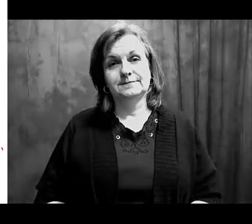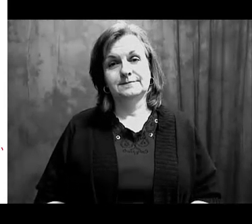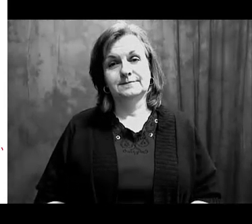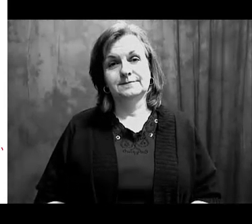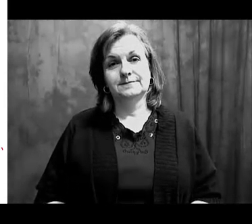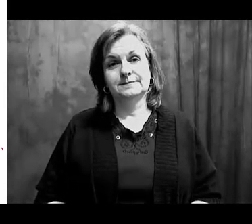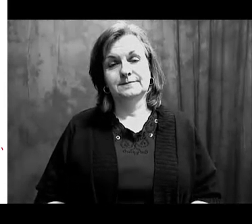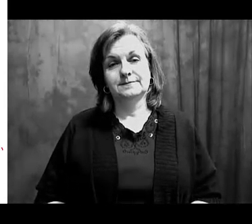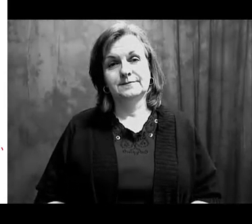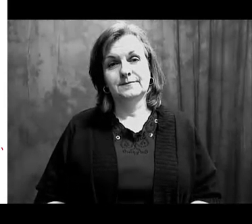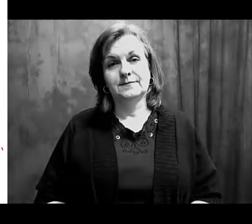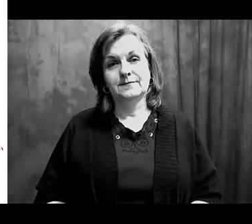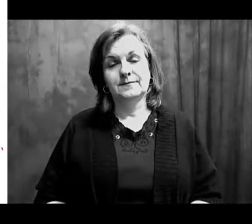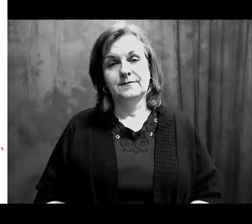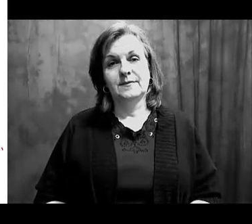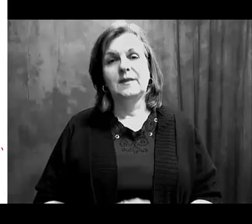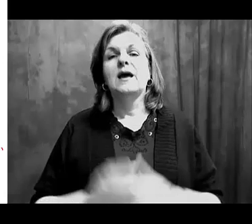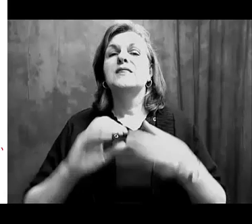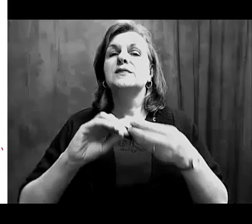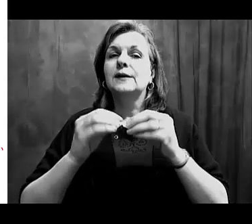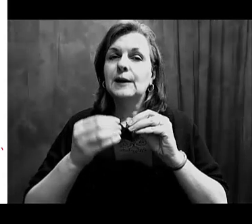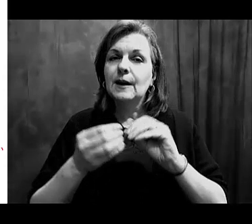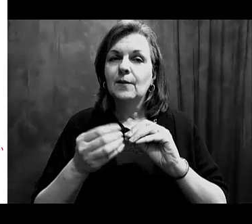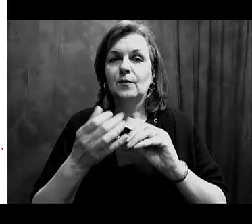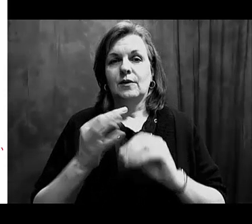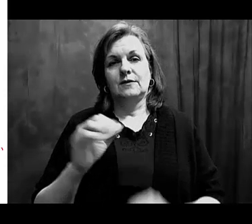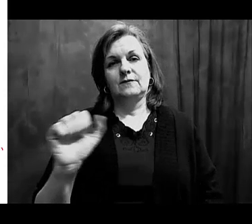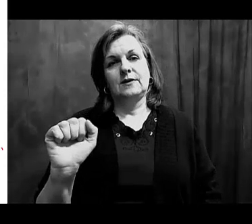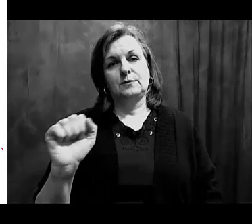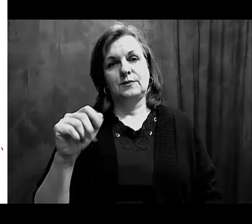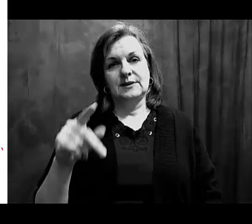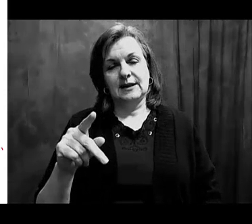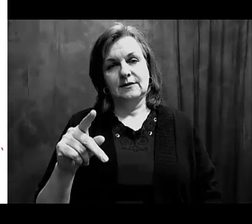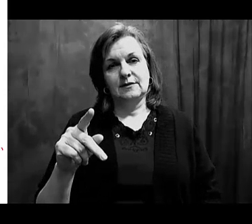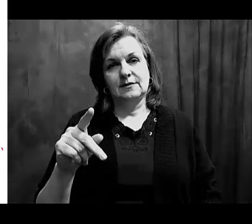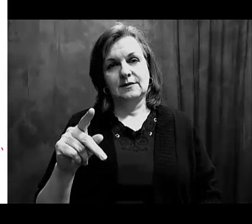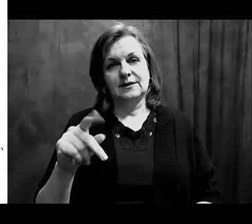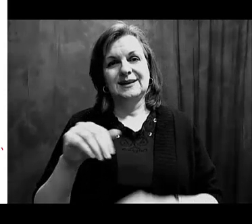it is the number of action potentials per time period!